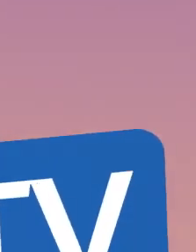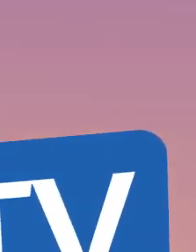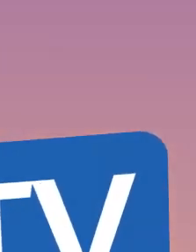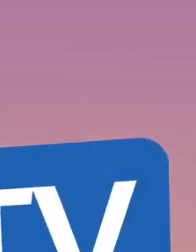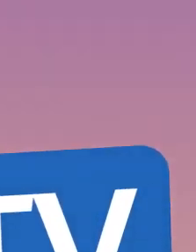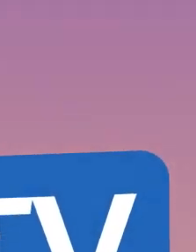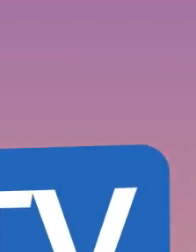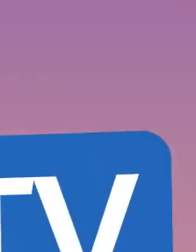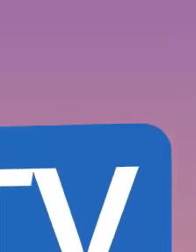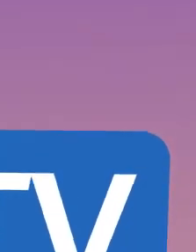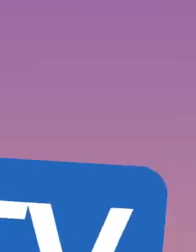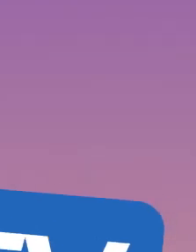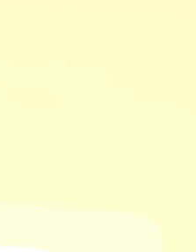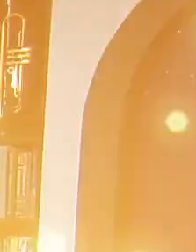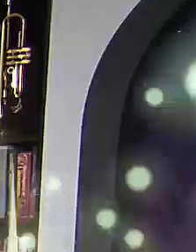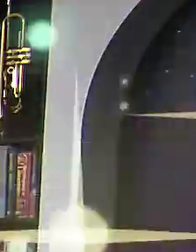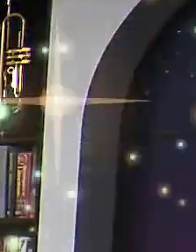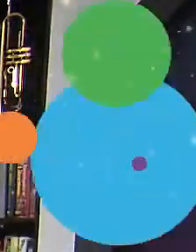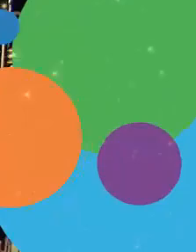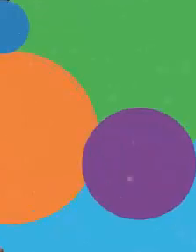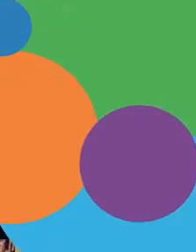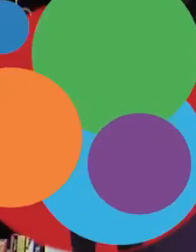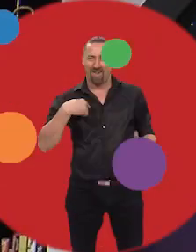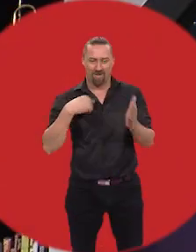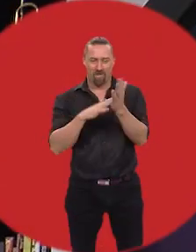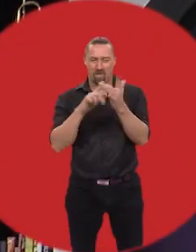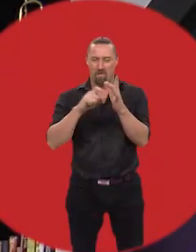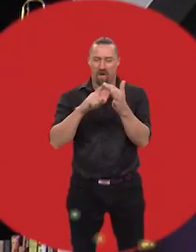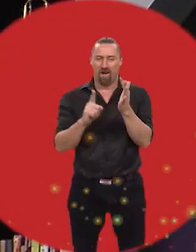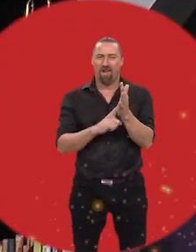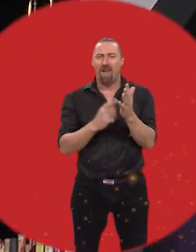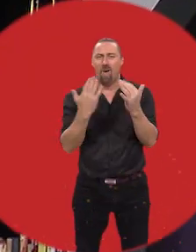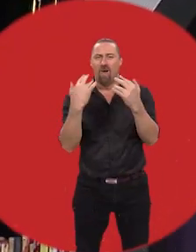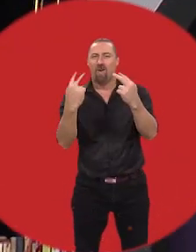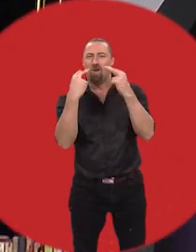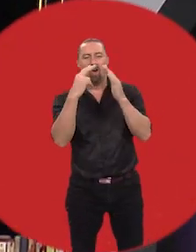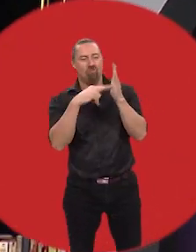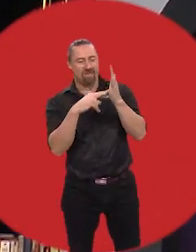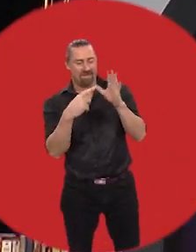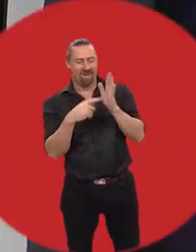[Child] Reading@homeTV Hello everyone, I'm Michael and welcome to Reading@home.